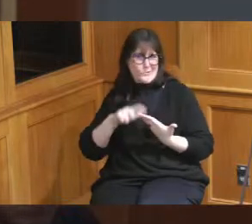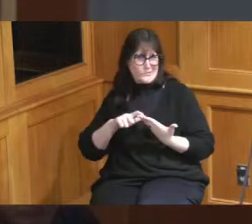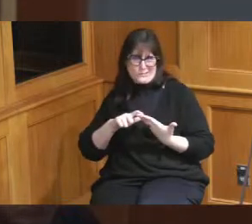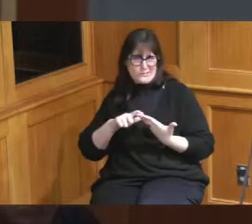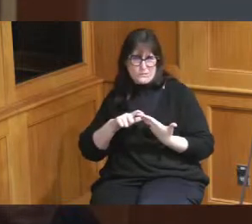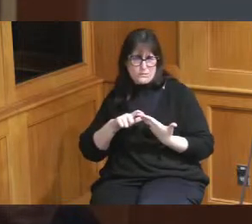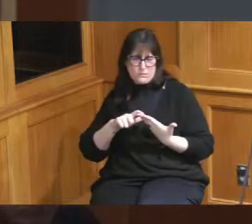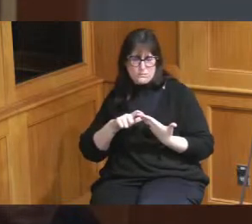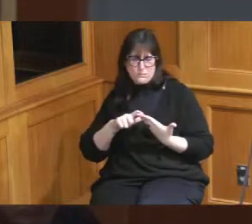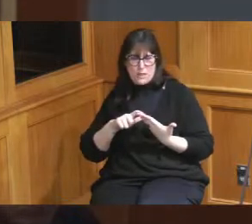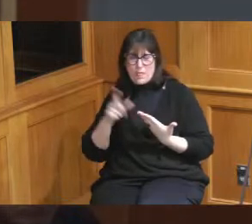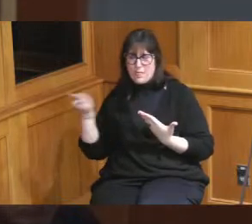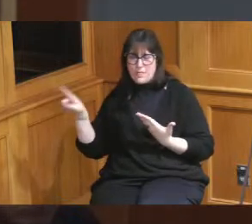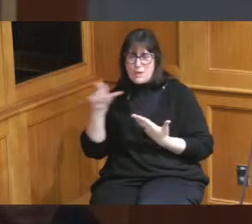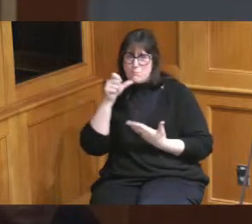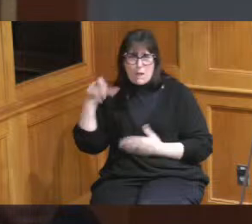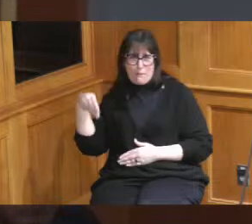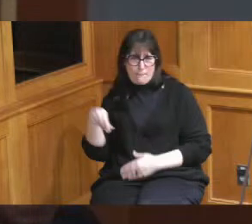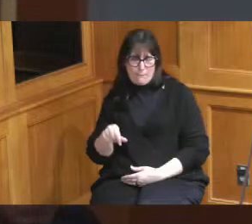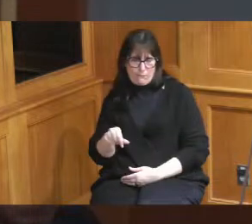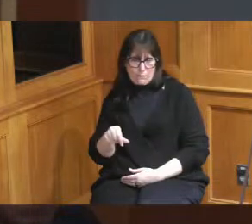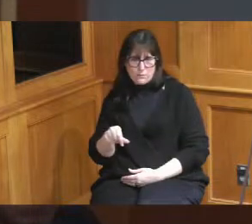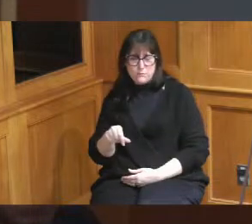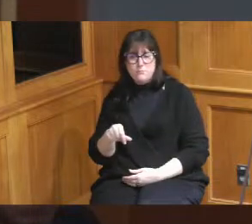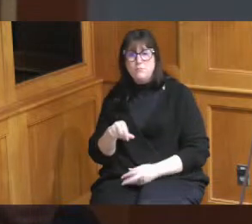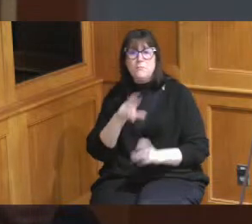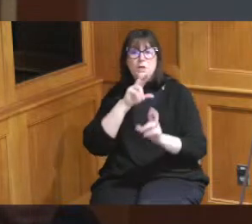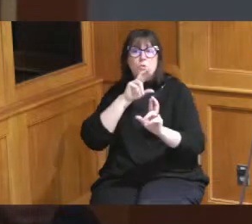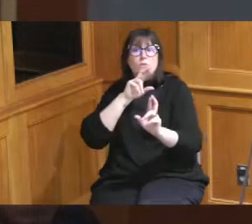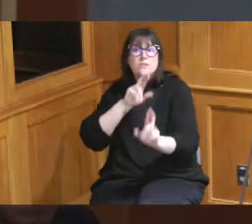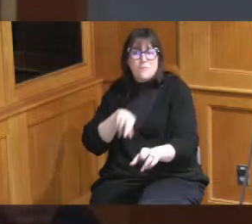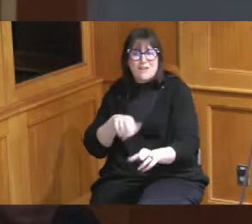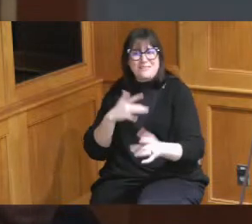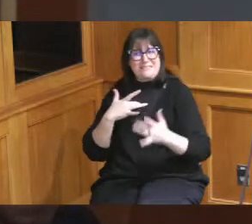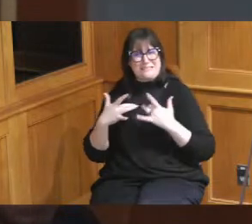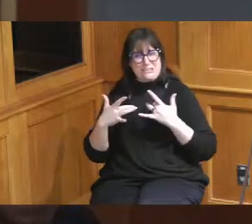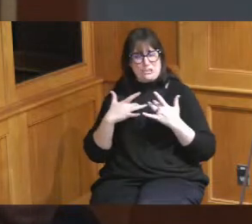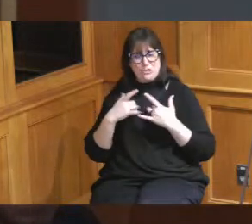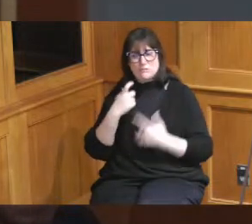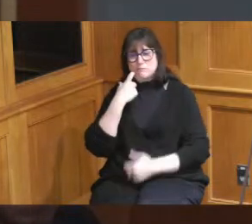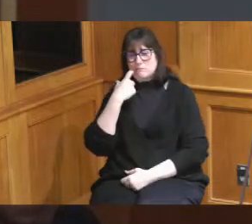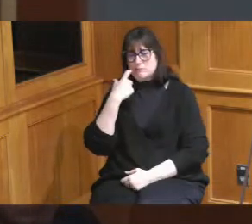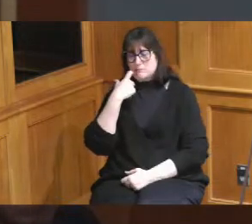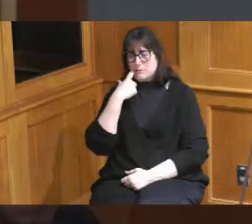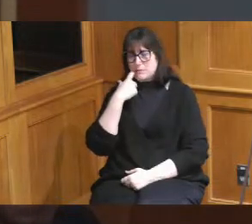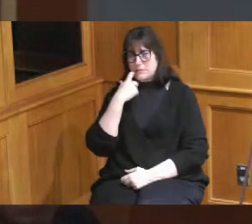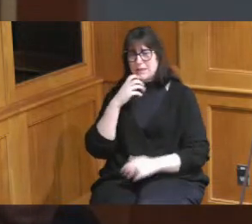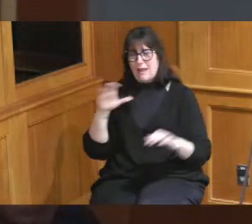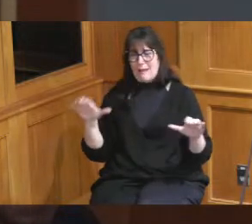but actually in in response to some concerns from the recent activity with the executive orders that